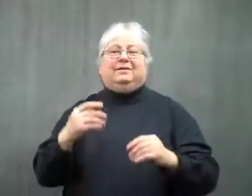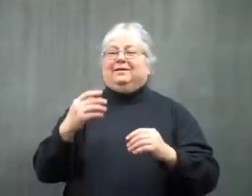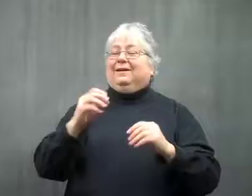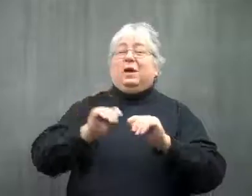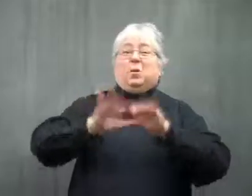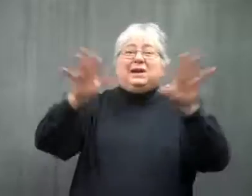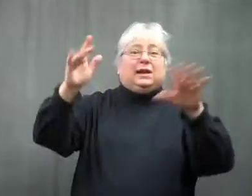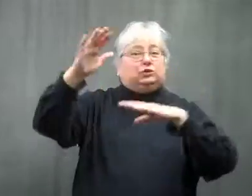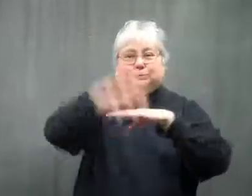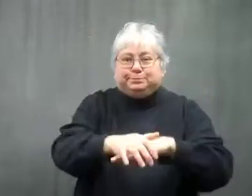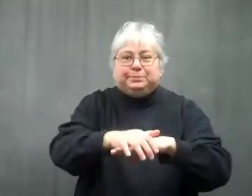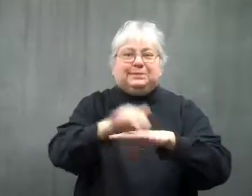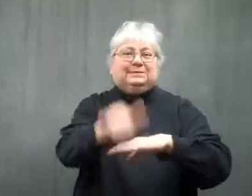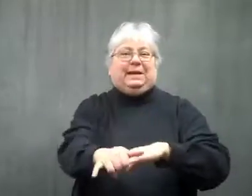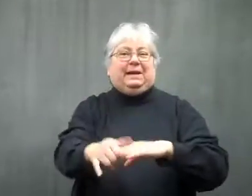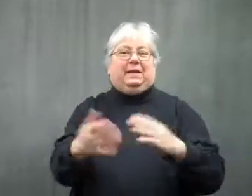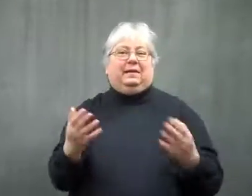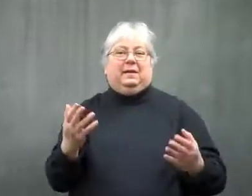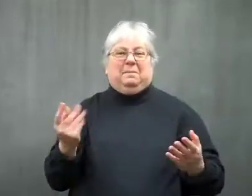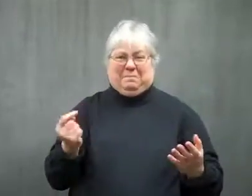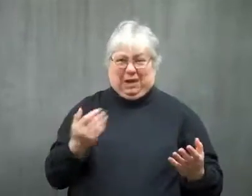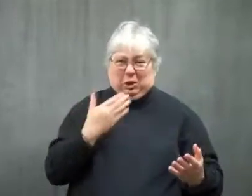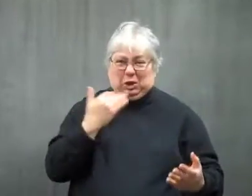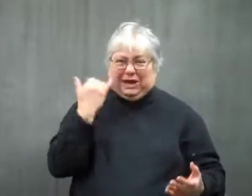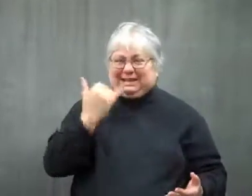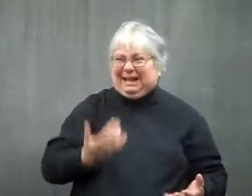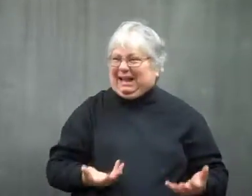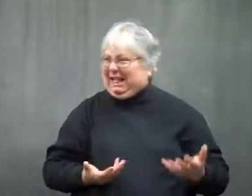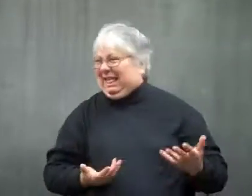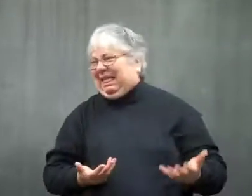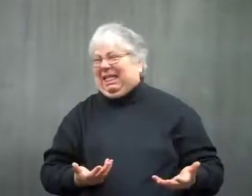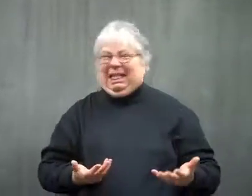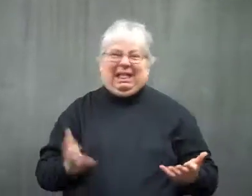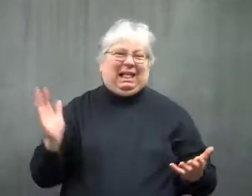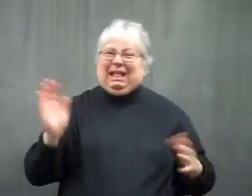and contain the radiation, but they didn't think it was a good idea.